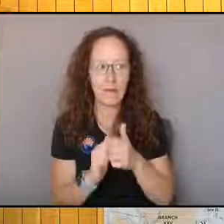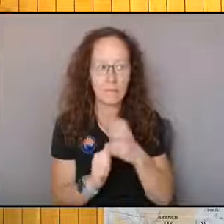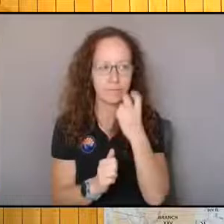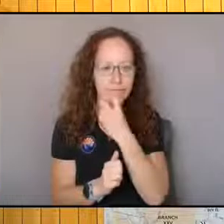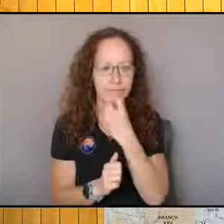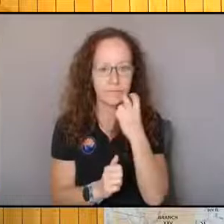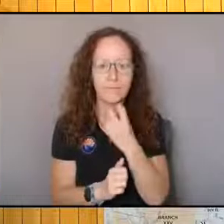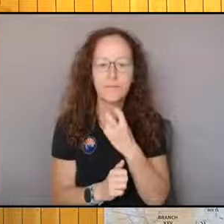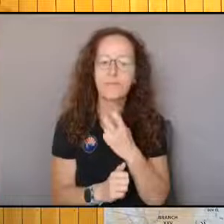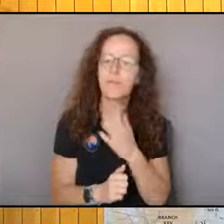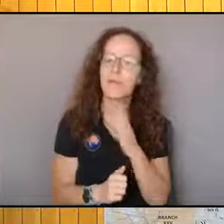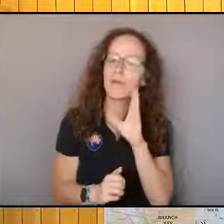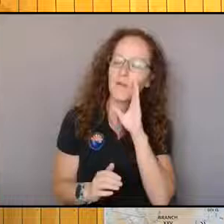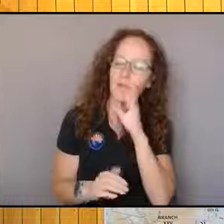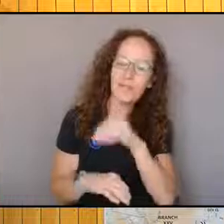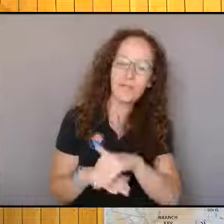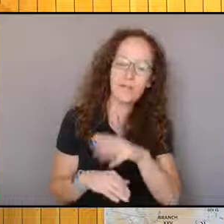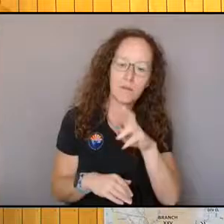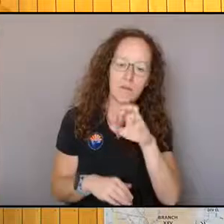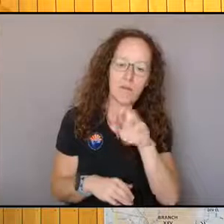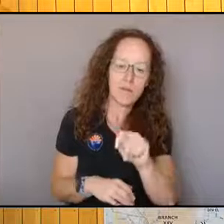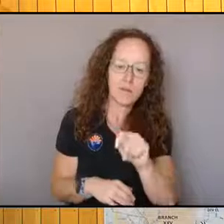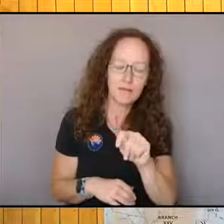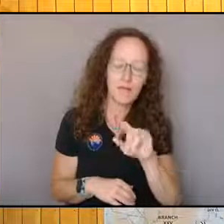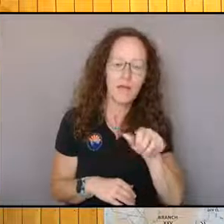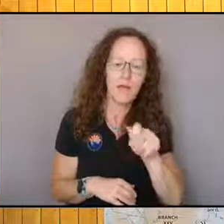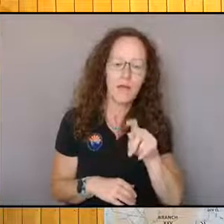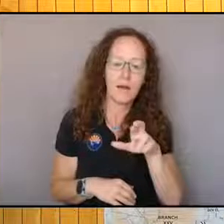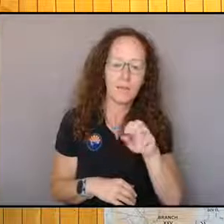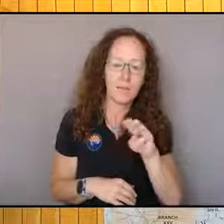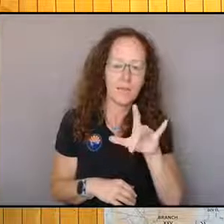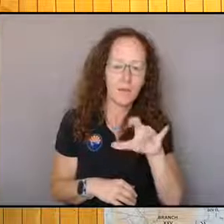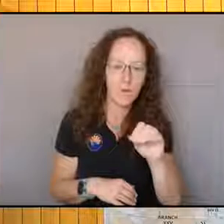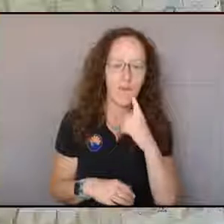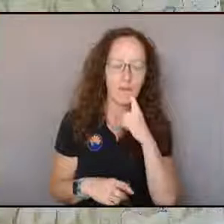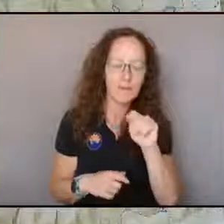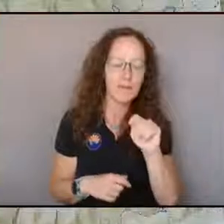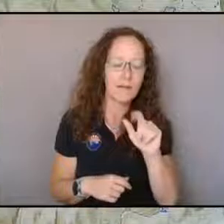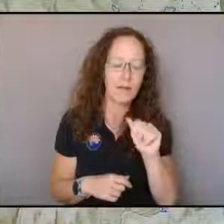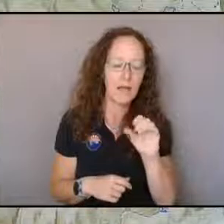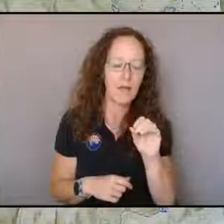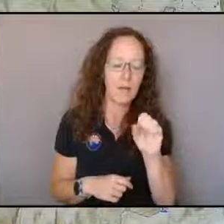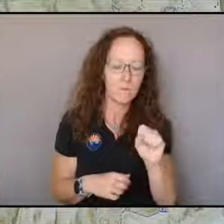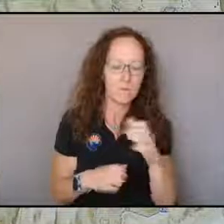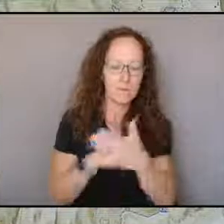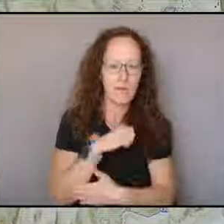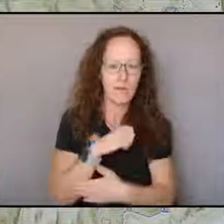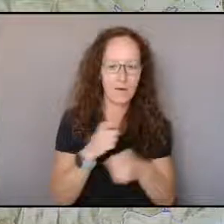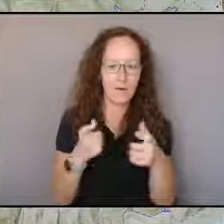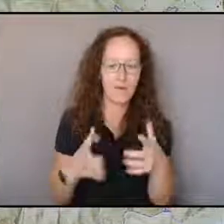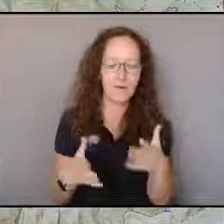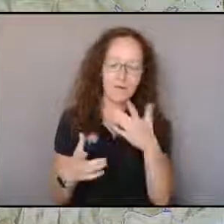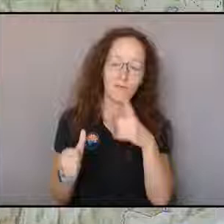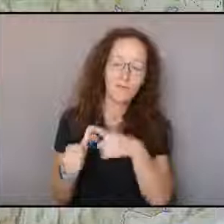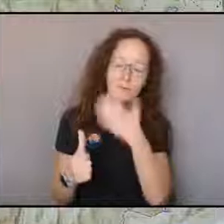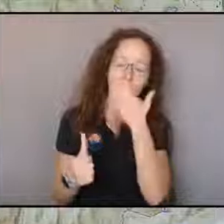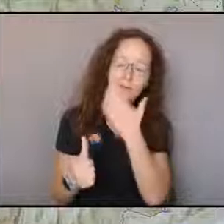JARAMILLO. I APOLOGIZE. GOOD EVENING, I'M BRENT JARAMILLO, THE TASK COUNTY